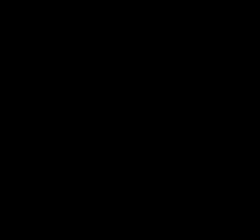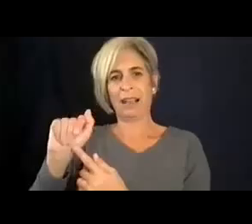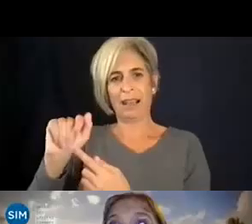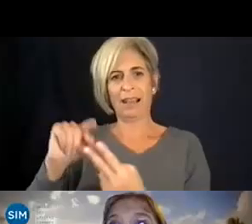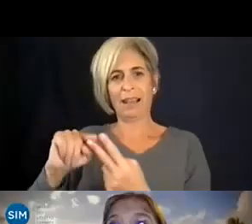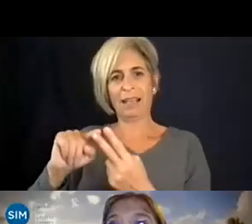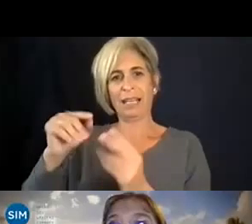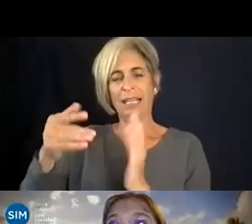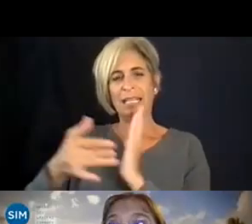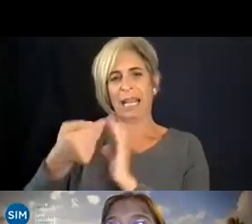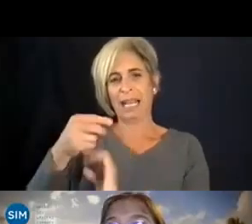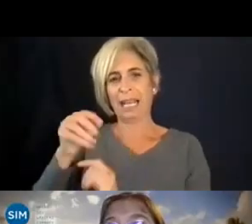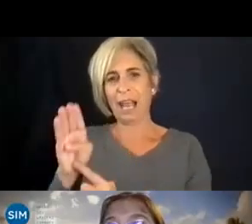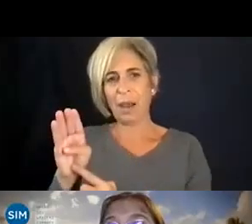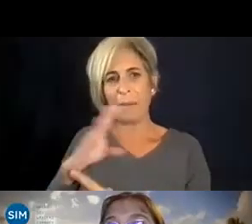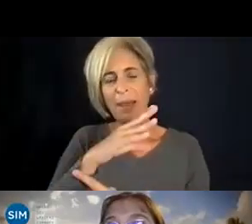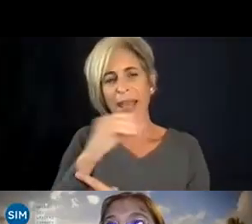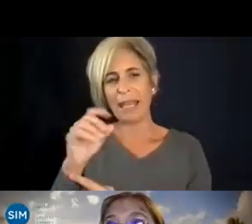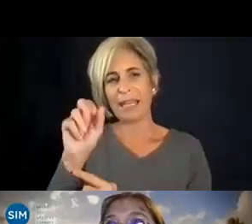Sim, South Florida is a proud to partner with ISACA South Florida, South Florida Tech Hub and Aire Ventures on the Take Action series.